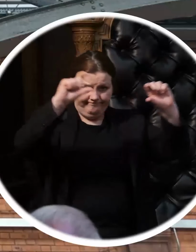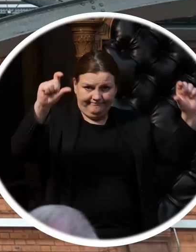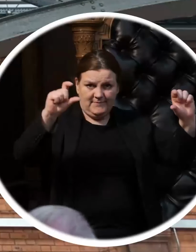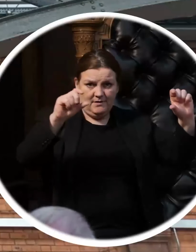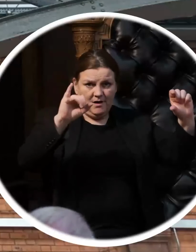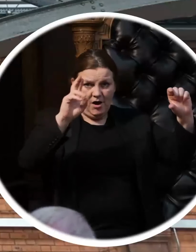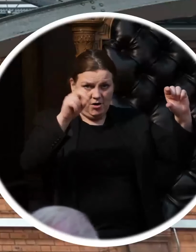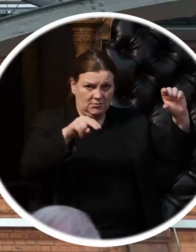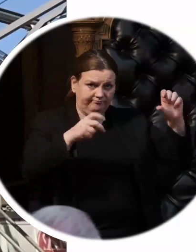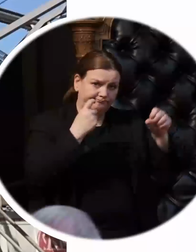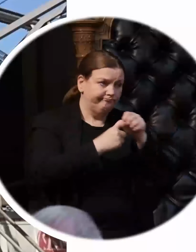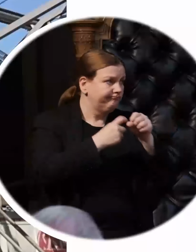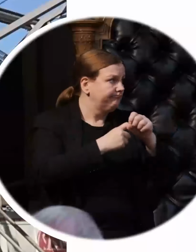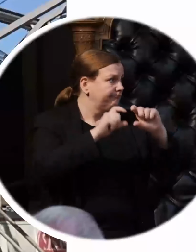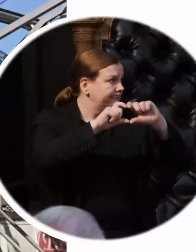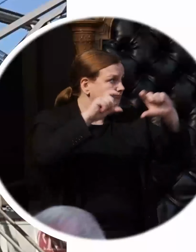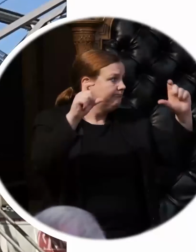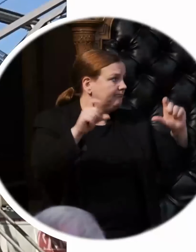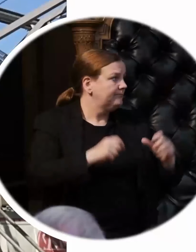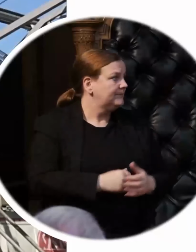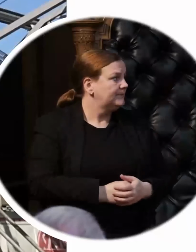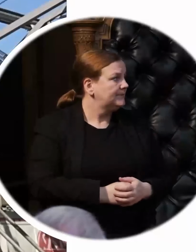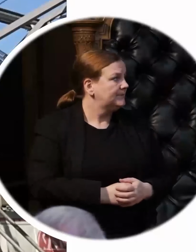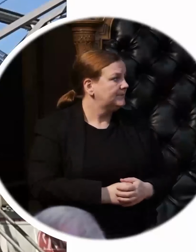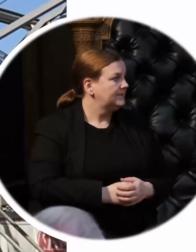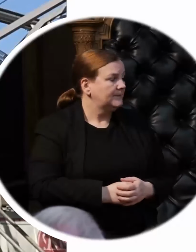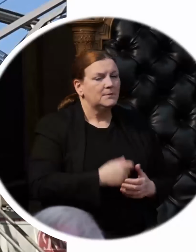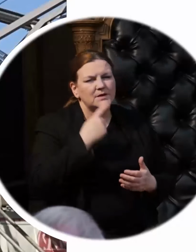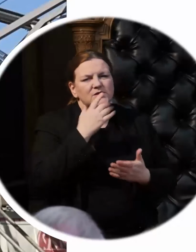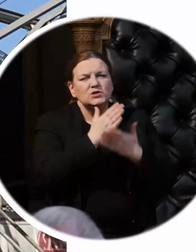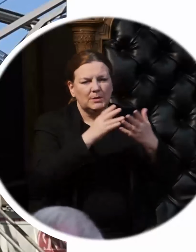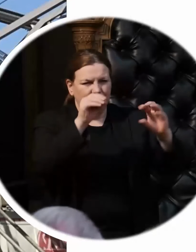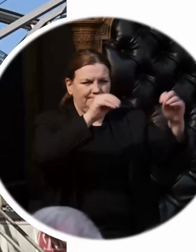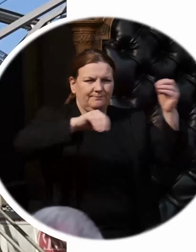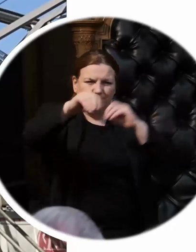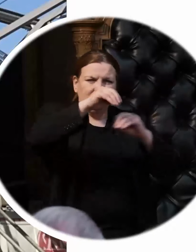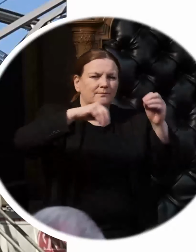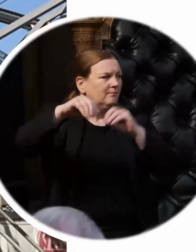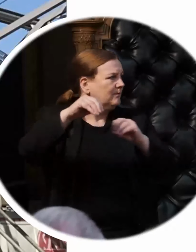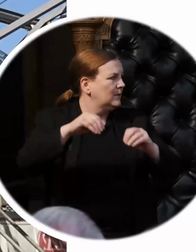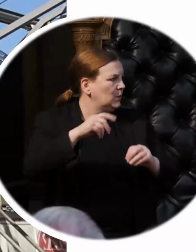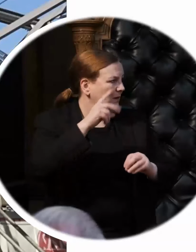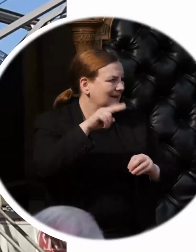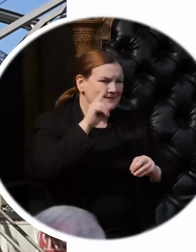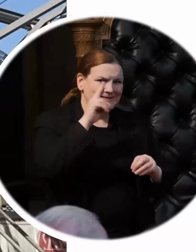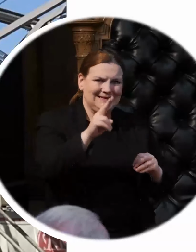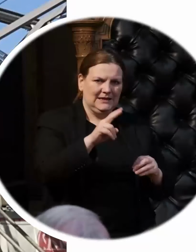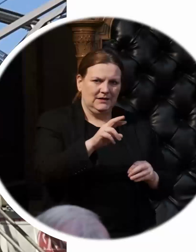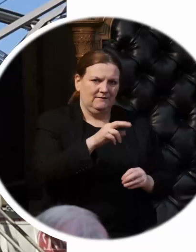iron structure, but they've also replaced it as well. But they've done it in a - you can see the original fabric down on this bit.